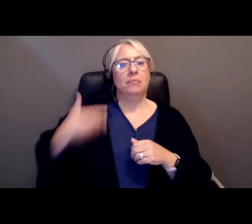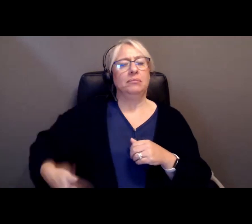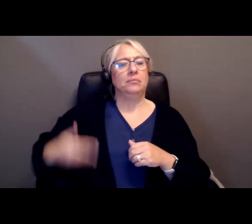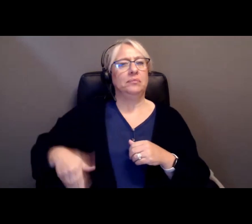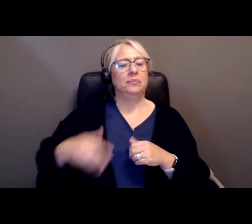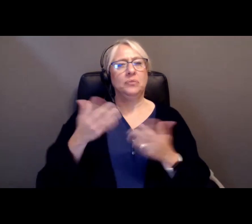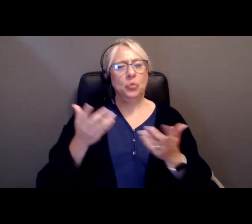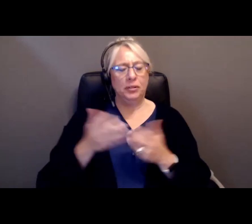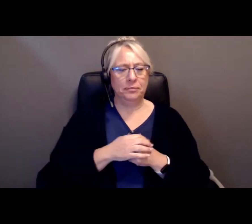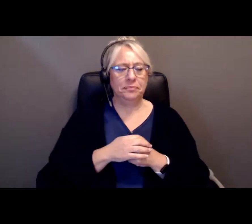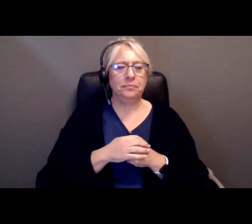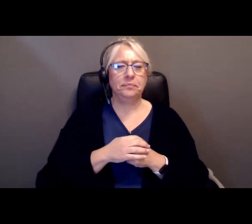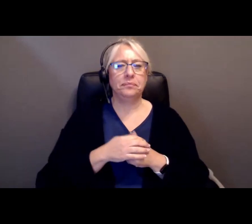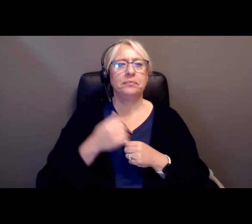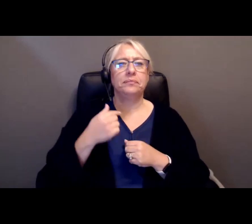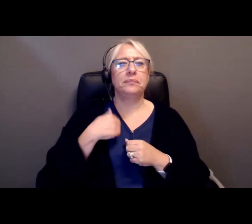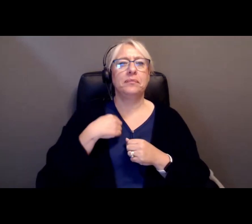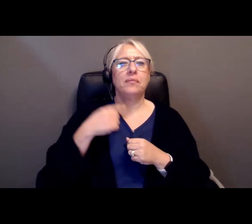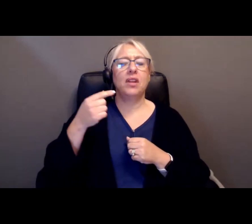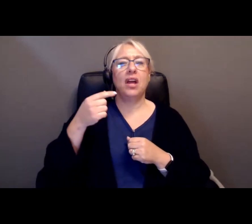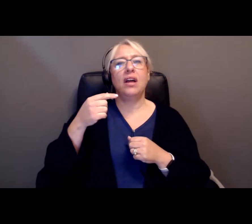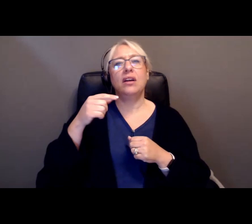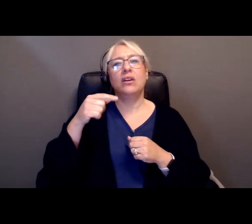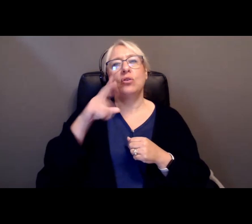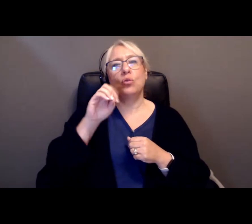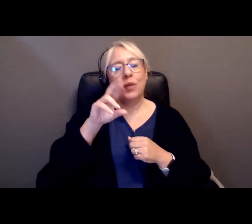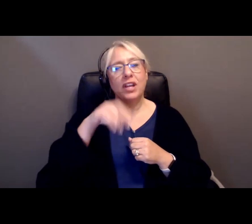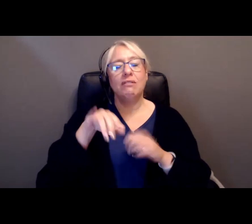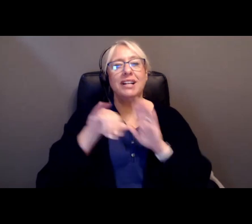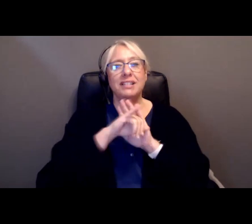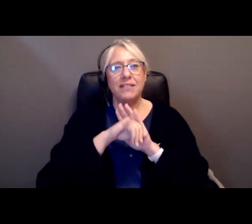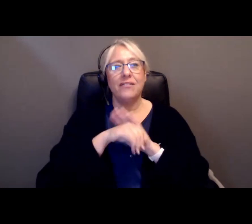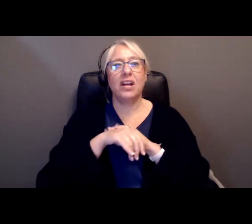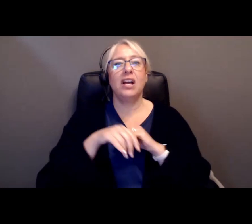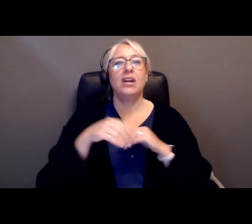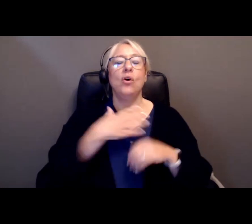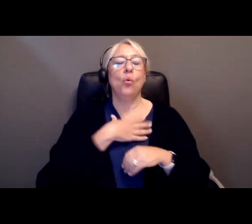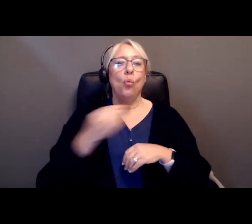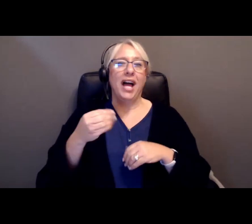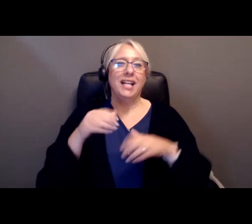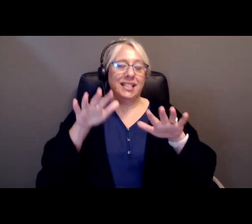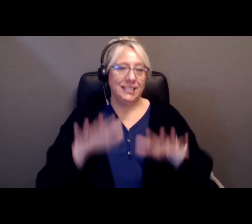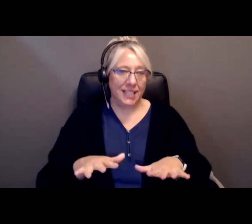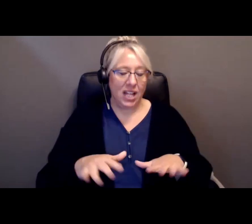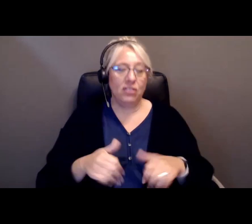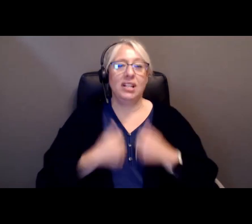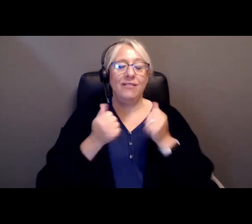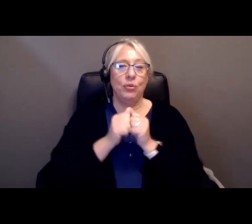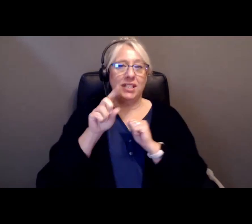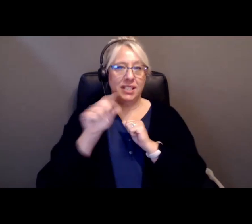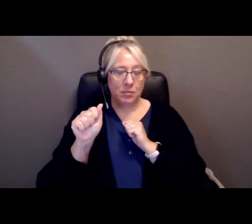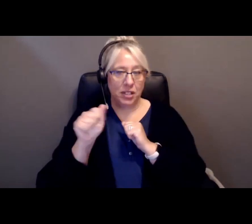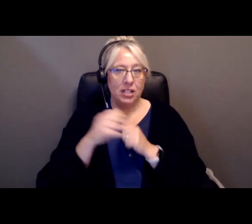I am queer identified cis-gender white settler living with disability as I mentioned earlier.